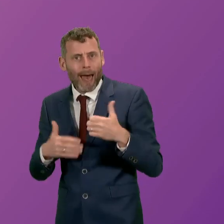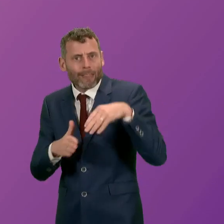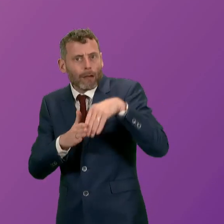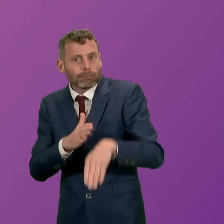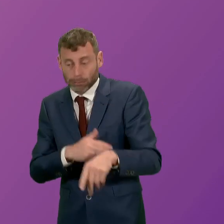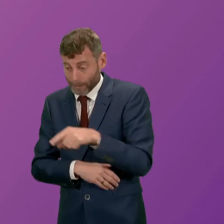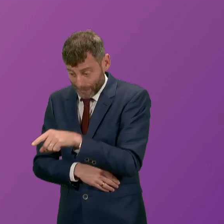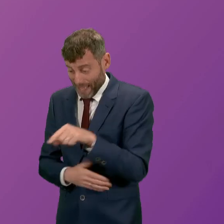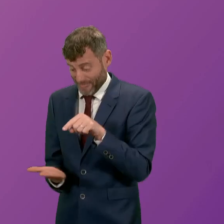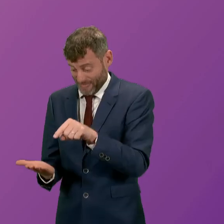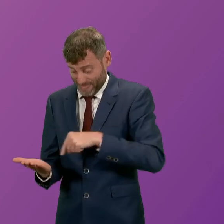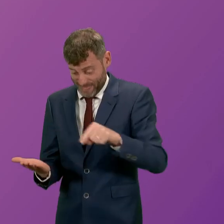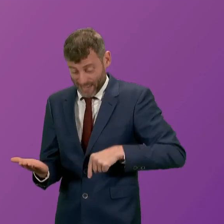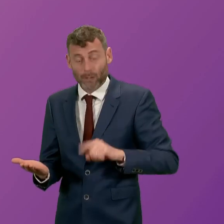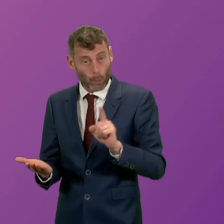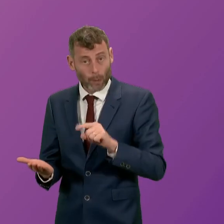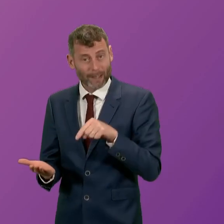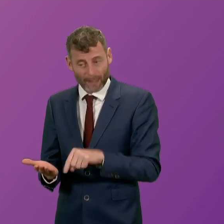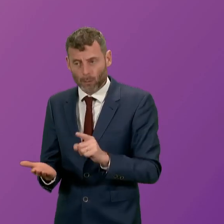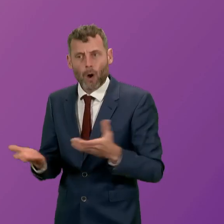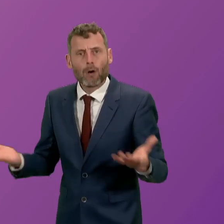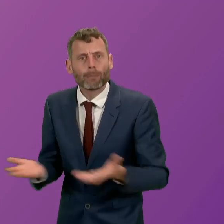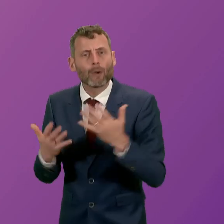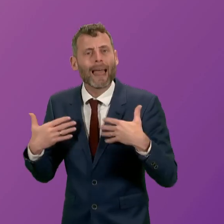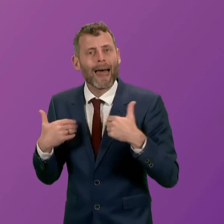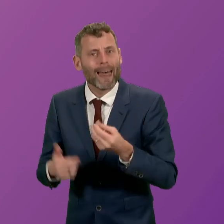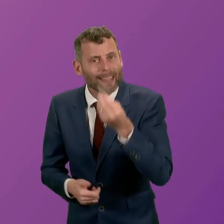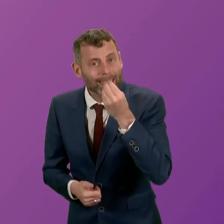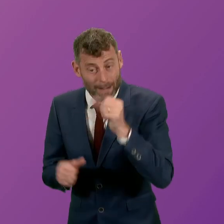approach to programmes such as: the promotion of healthy eating; the work to tackle obesity